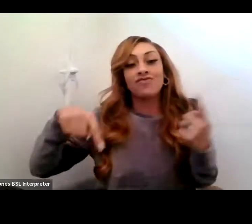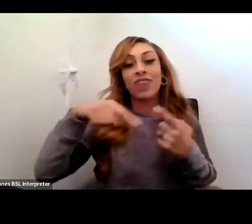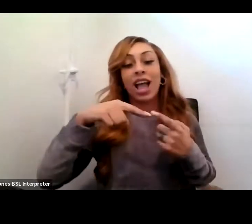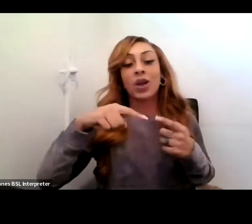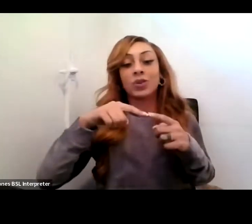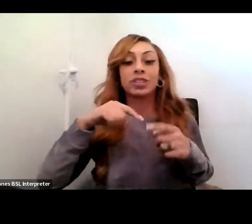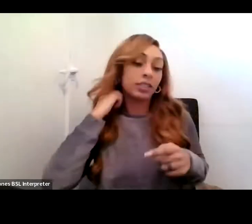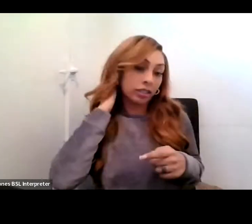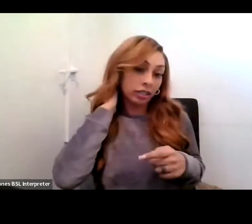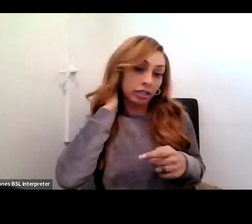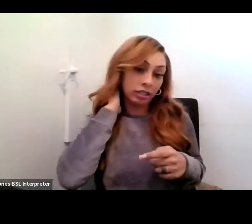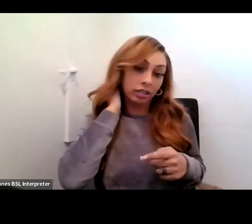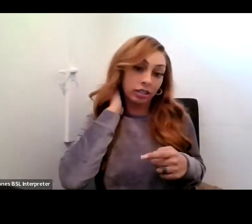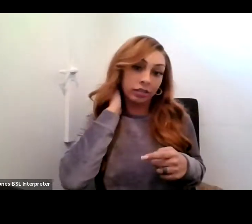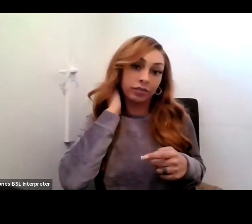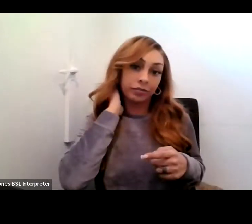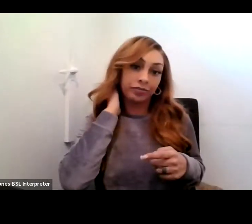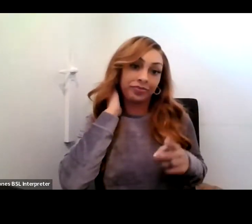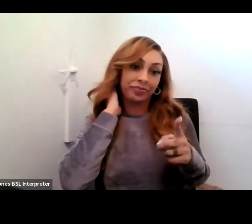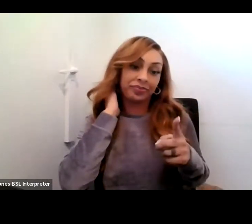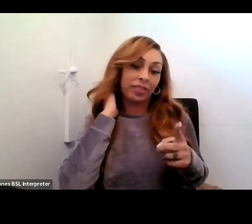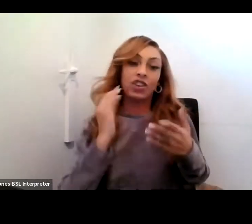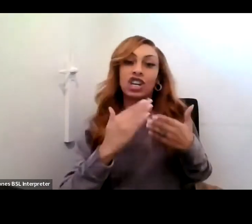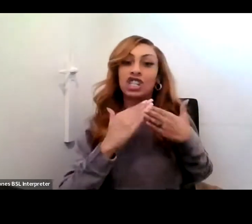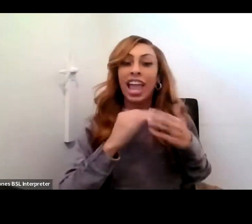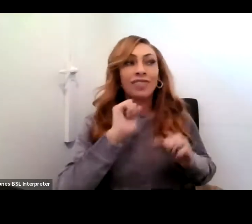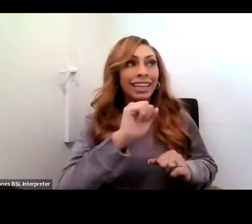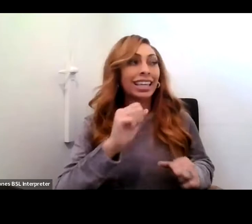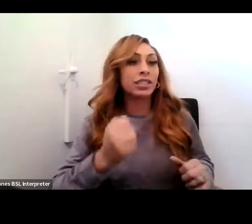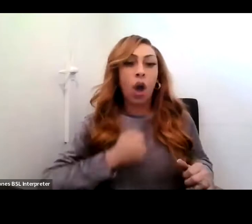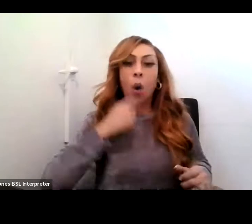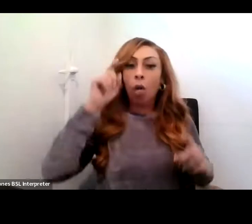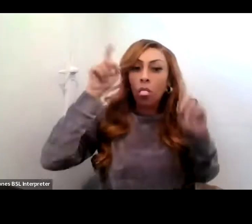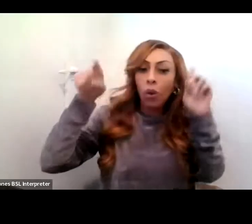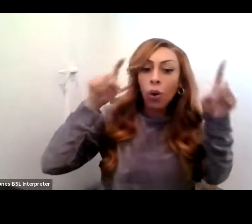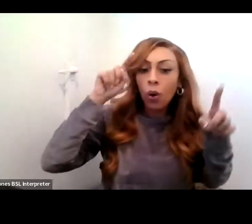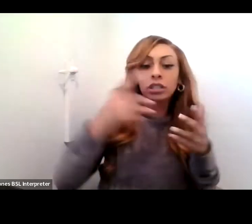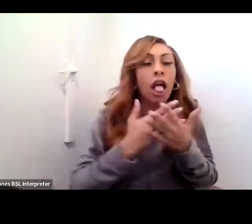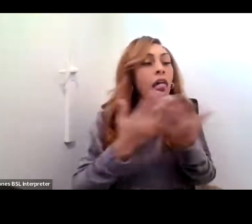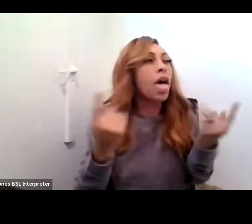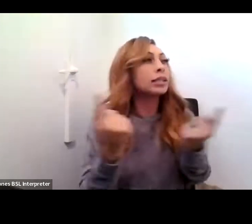And huge thanks as well to Jamie, for sharing his own thoughts, again, a lot of things; I have tried to write down